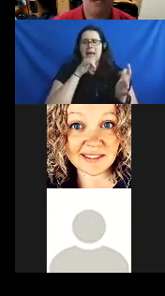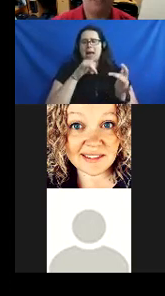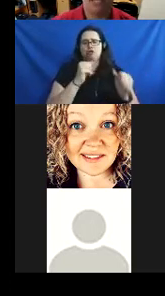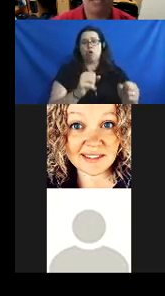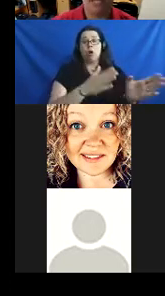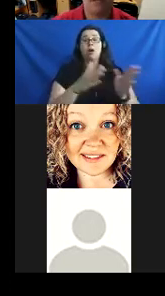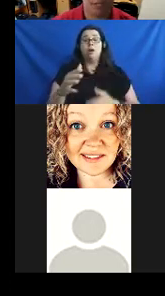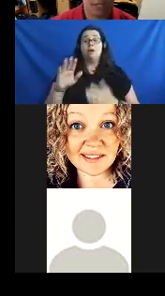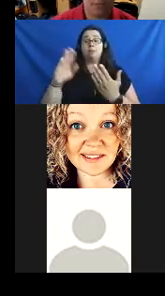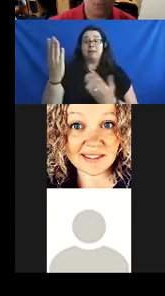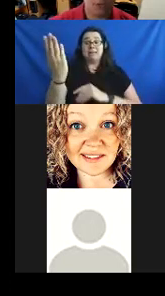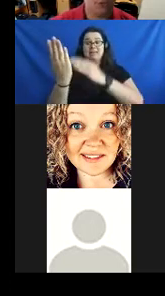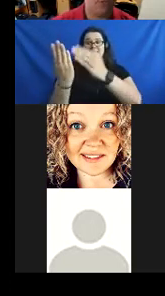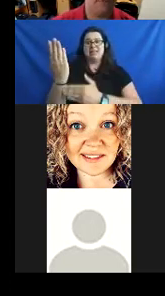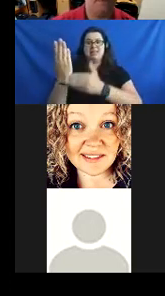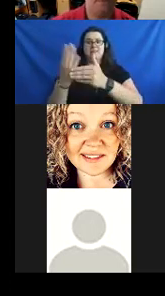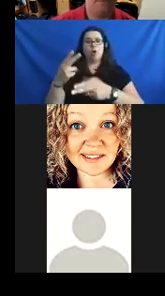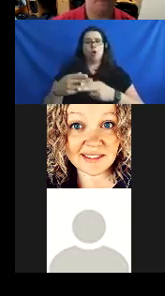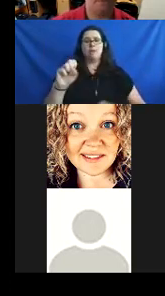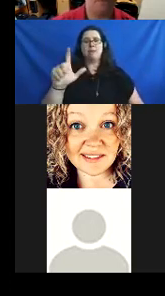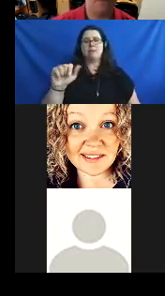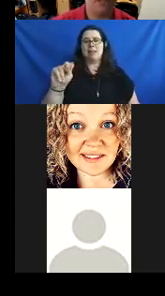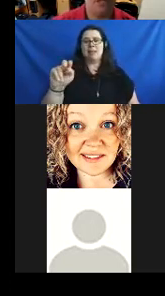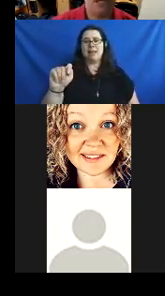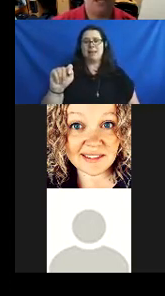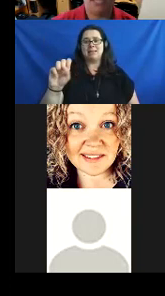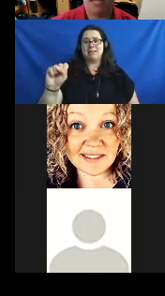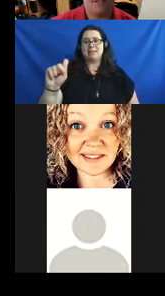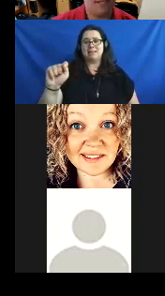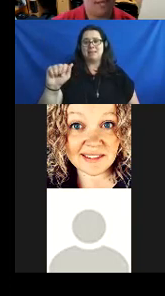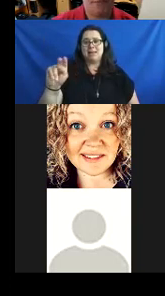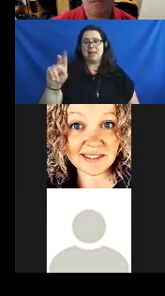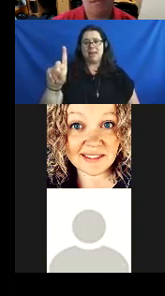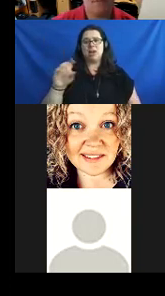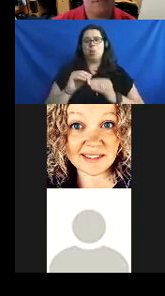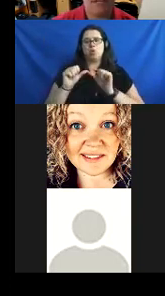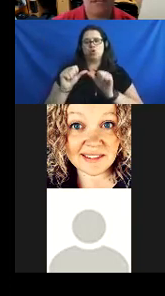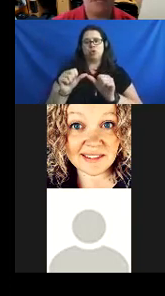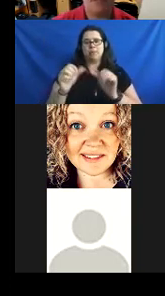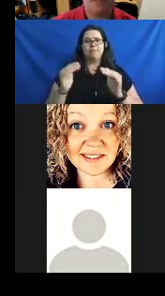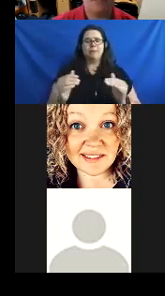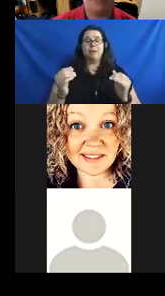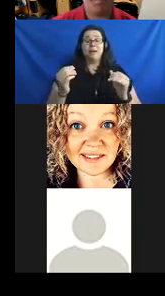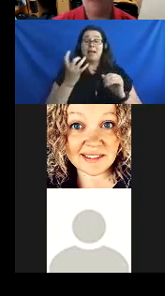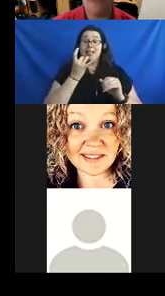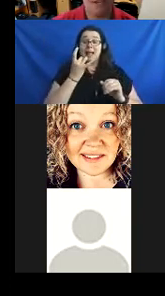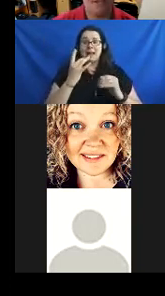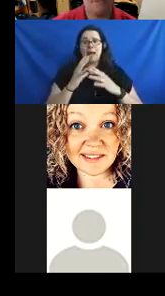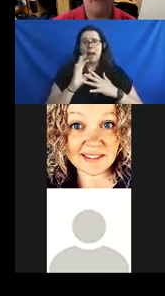SLANT STANDS TEND TO BE MORE STURDY. LIGHTING, MANY OPTIONS. TYPES OF LIGHTING.